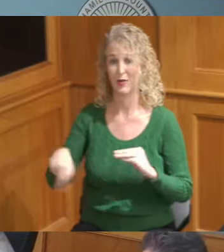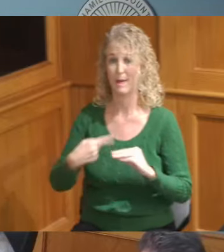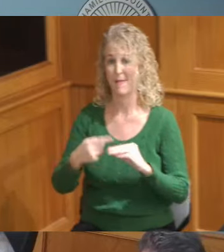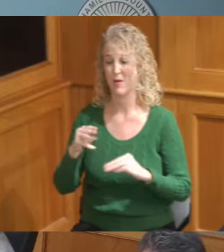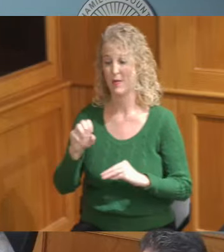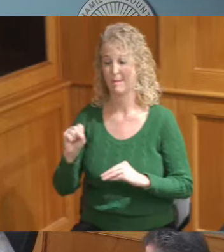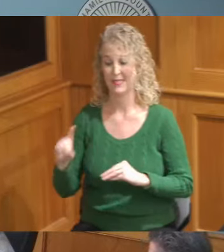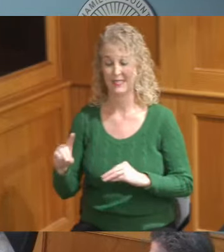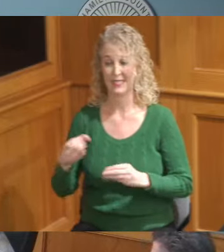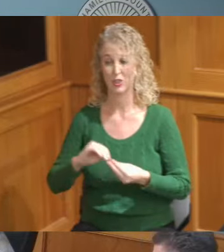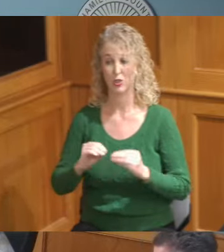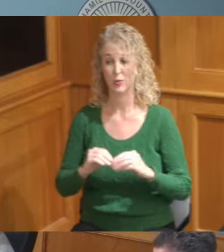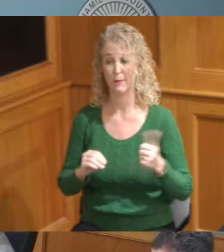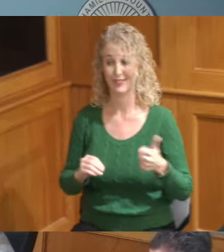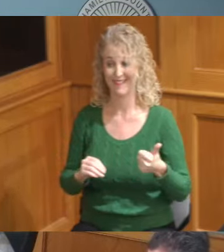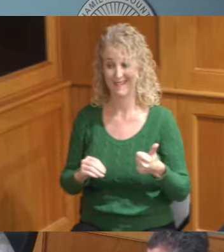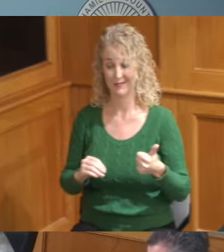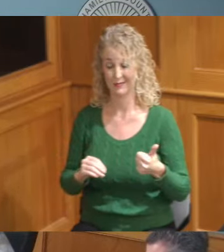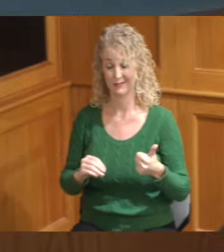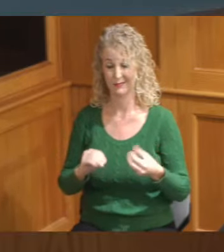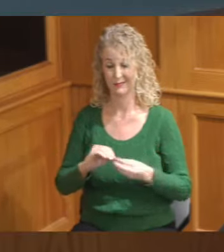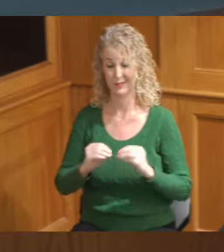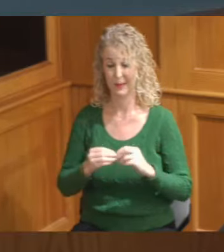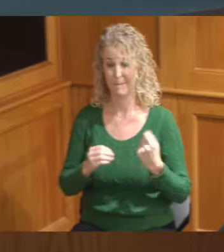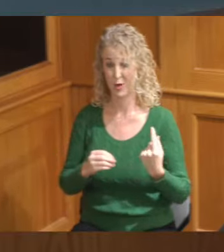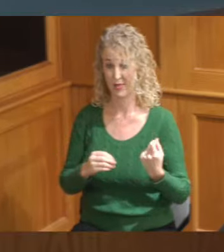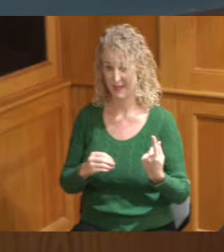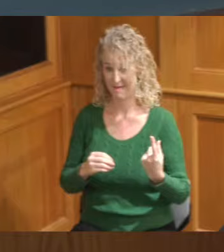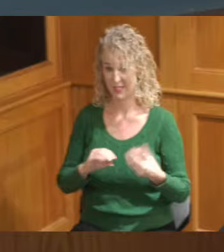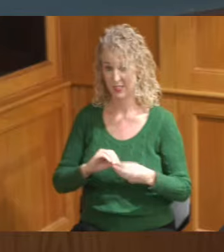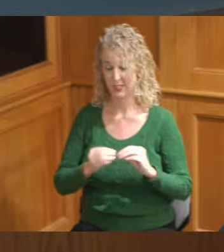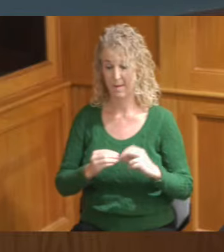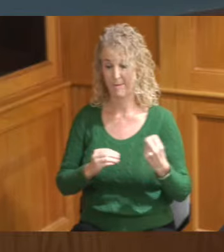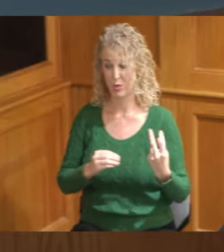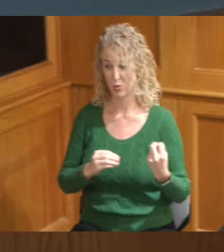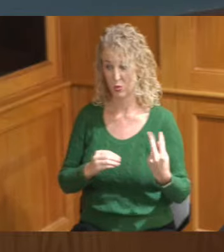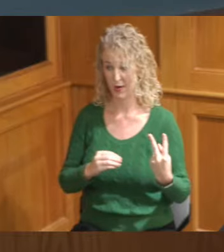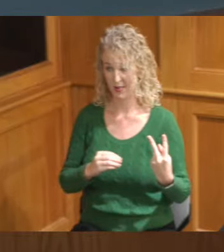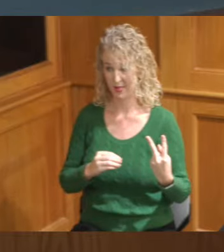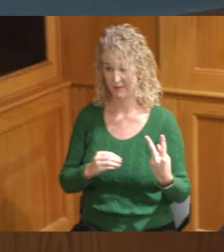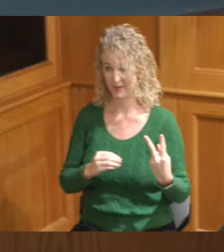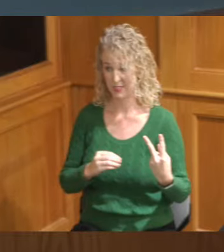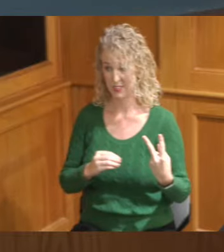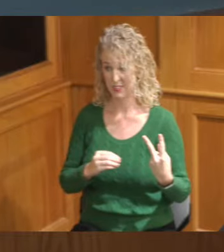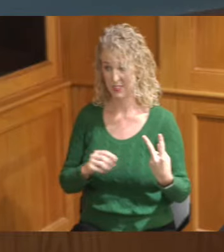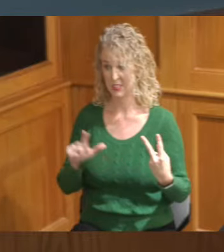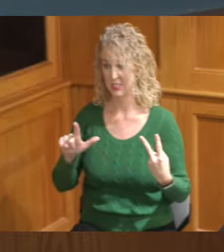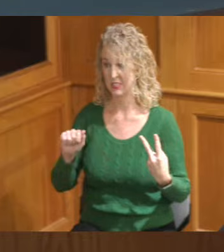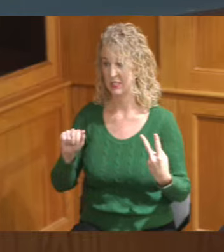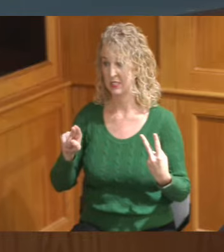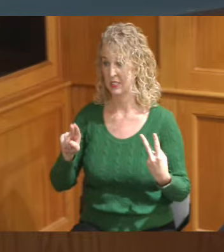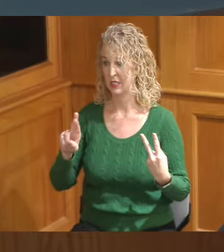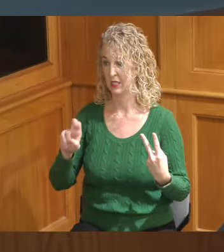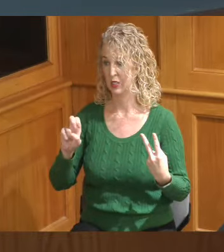So, these are items number 10, 11, and 12. So, Lauren's with us. Diana is not here today, but